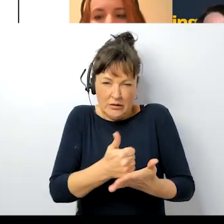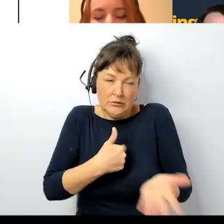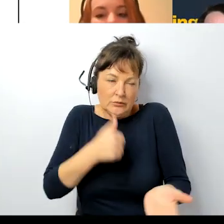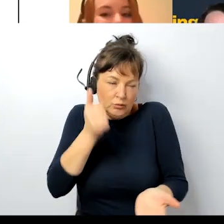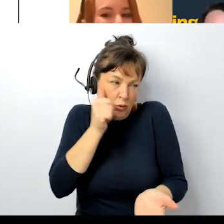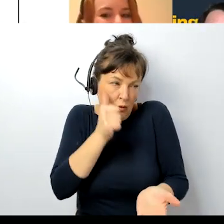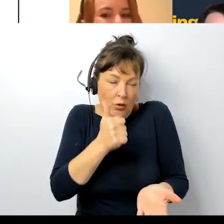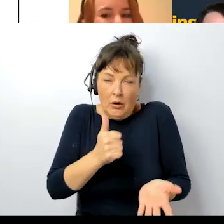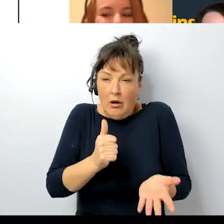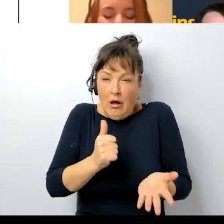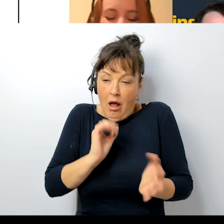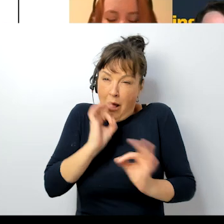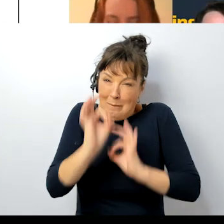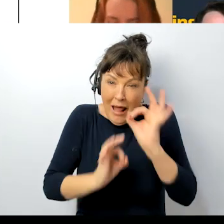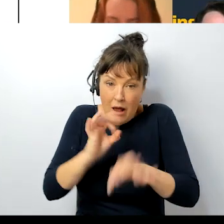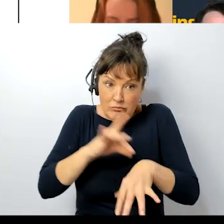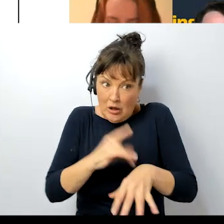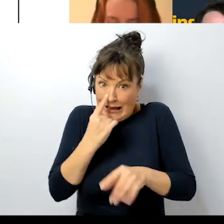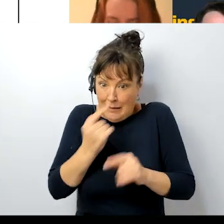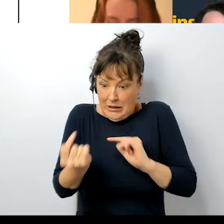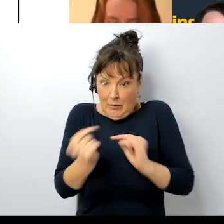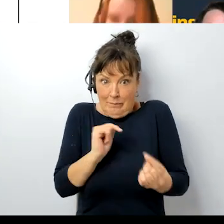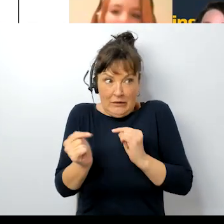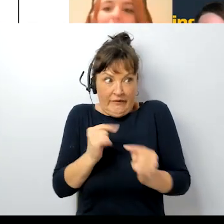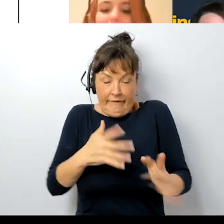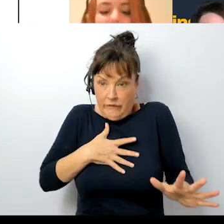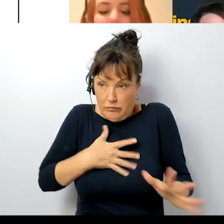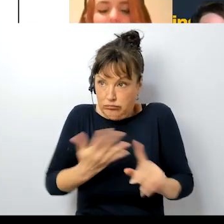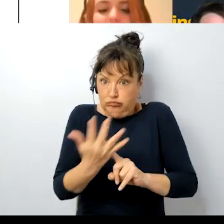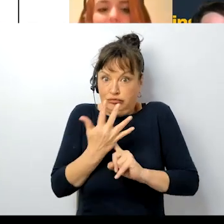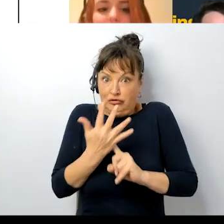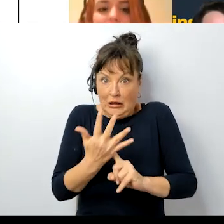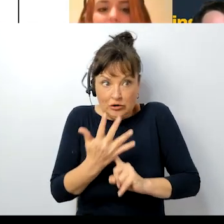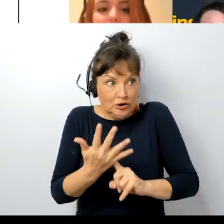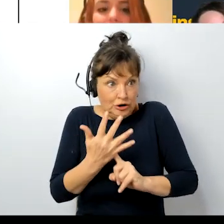if I may. As a Careers Adviser Carrie, we all know applying for apprenticeships it can be